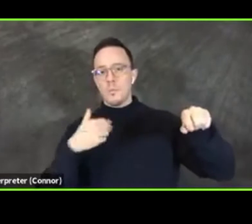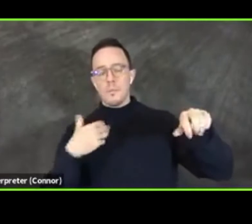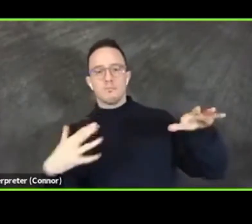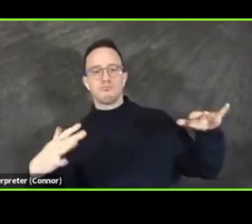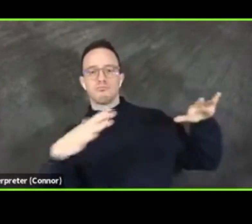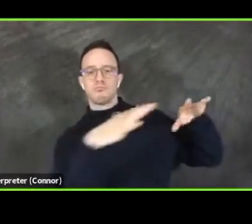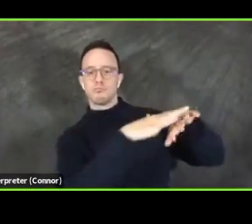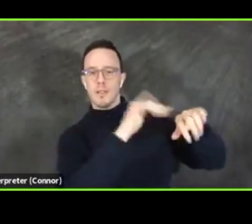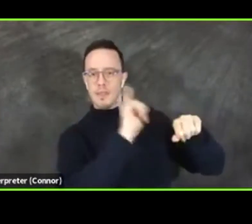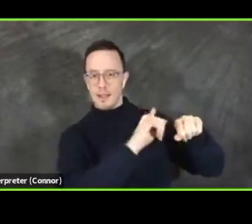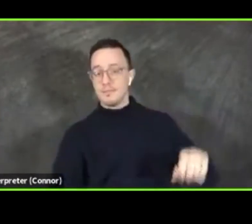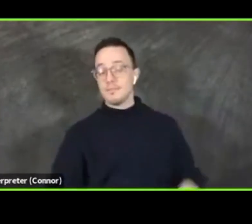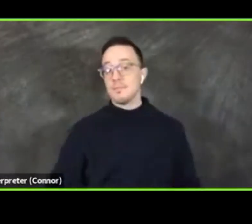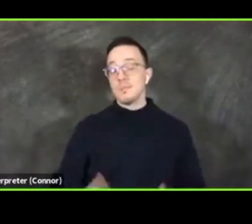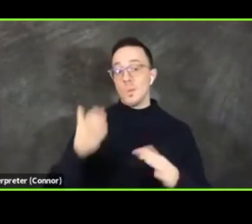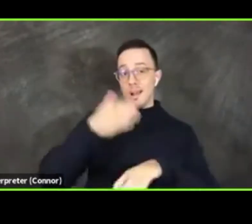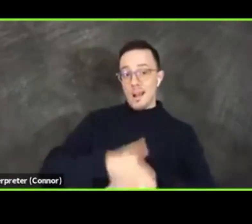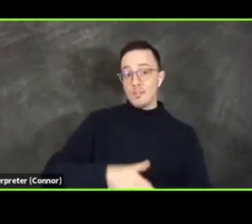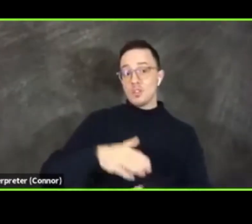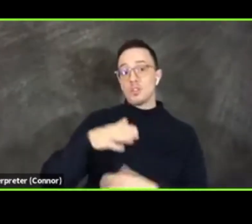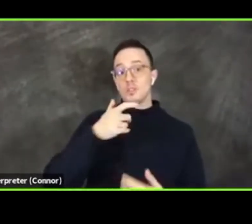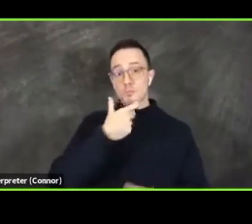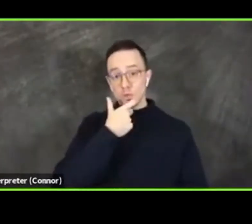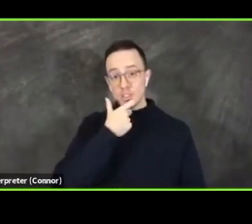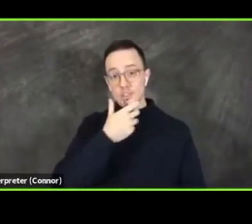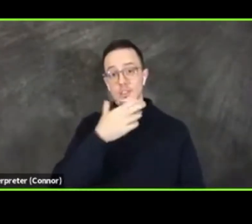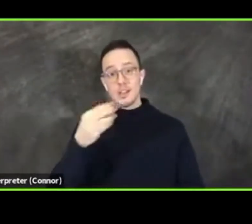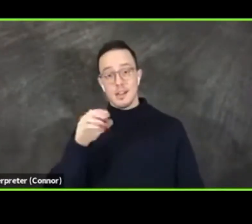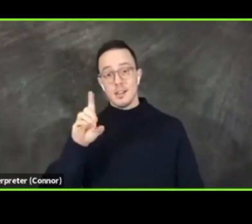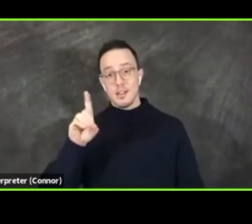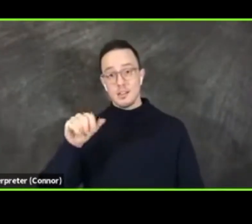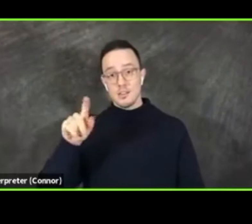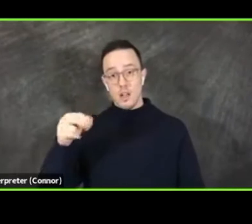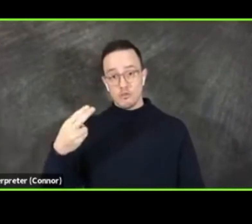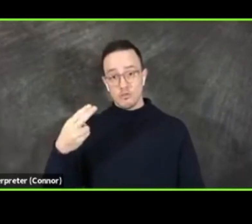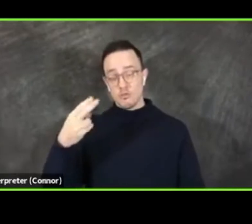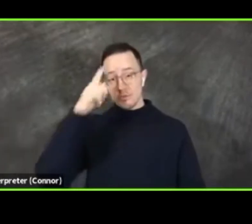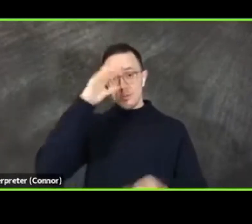COLONIZERS, THE LENAPE BEGAN TO ENDURE SYSTEMATIC ATTACKS ON THEIR PEOPLE AND WAY OF LIFE